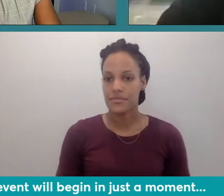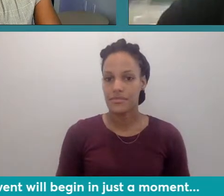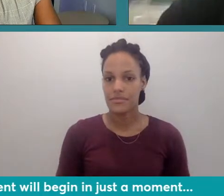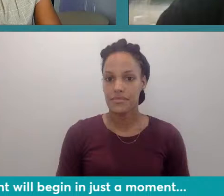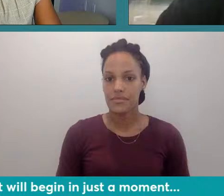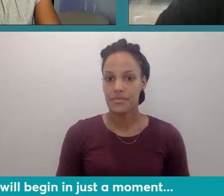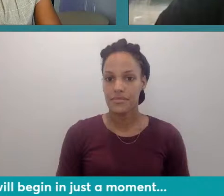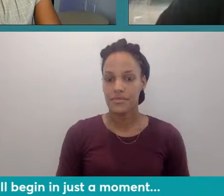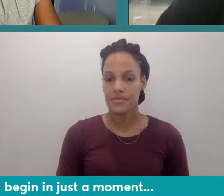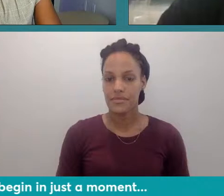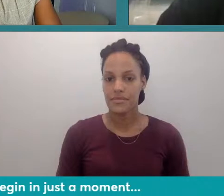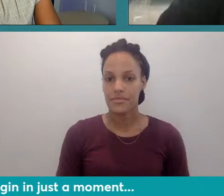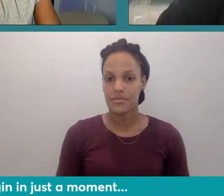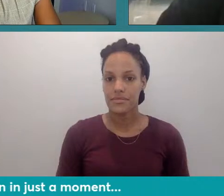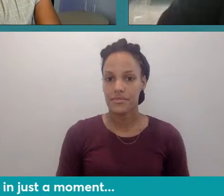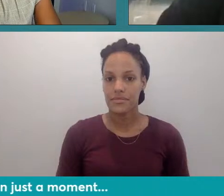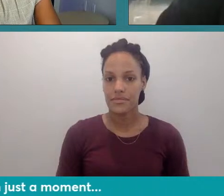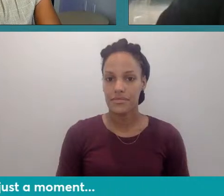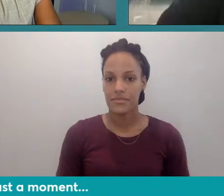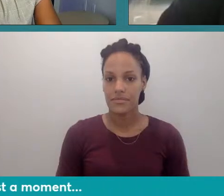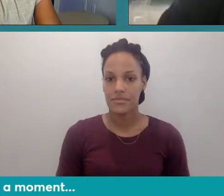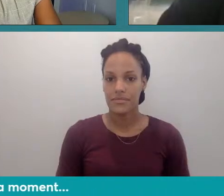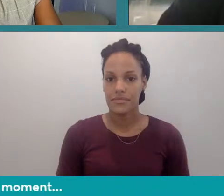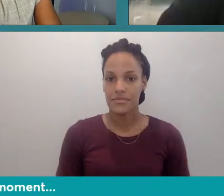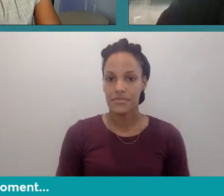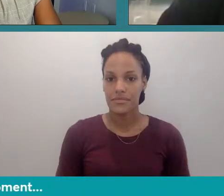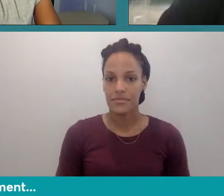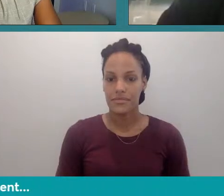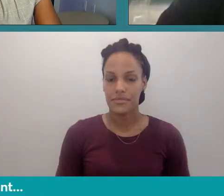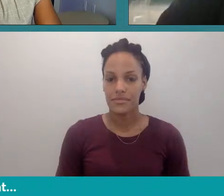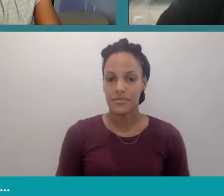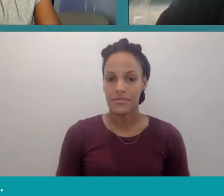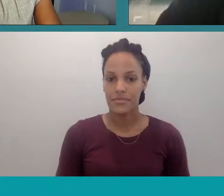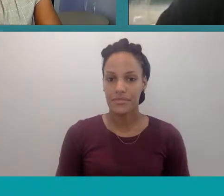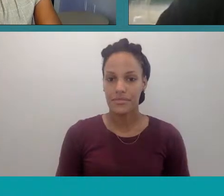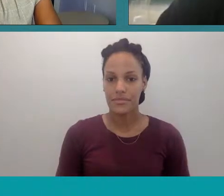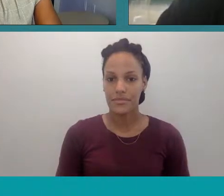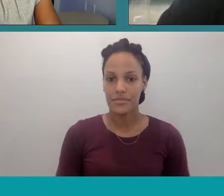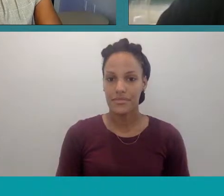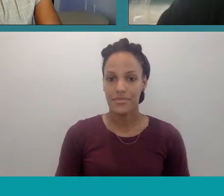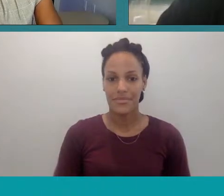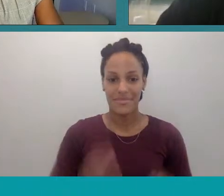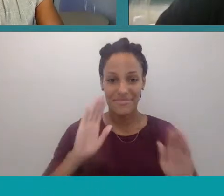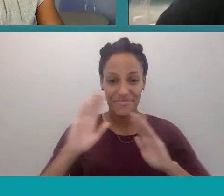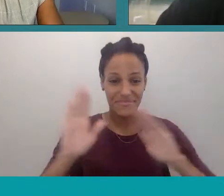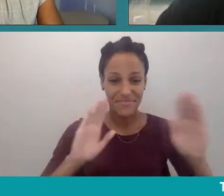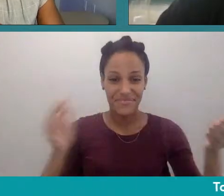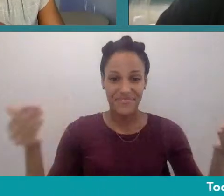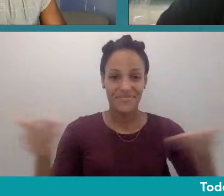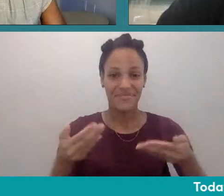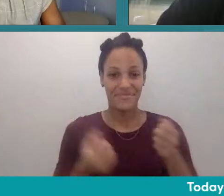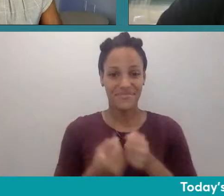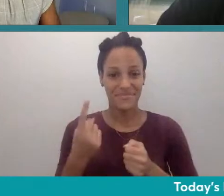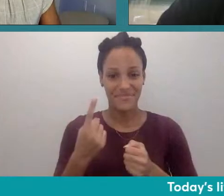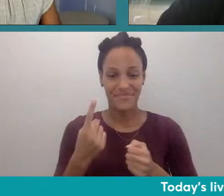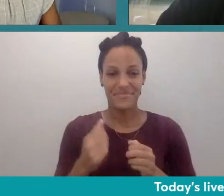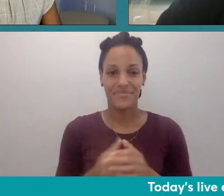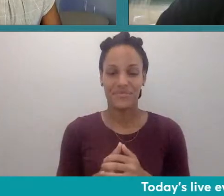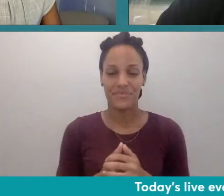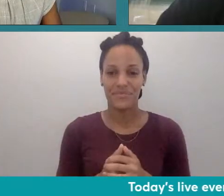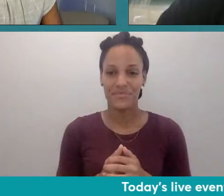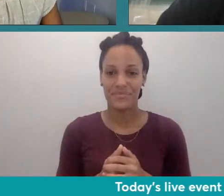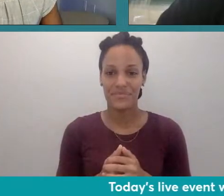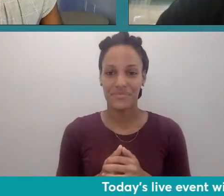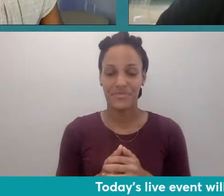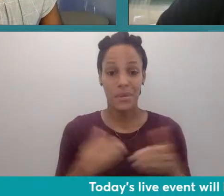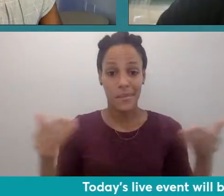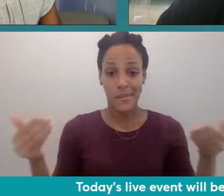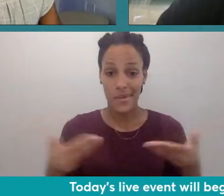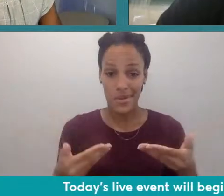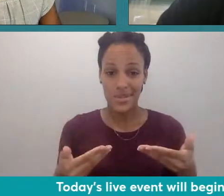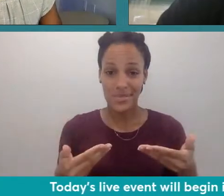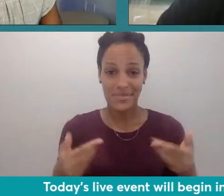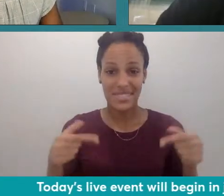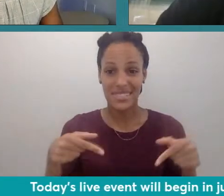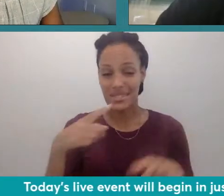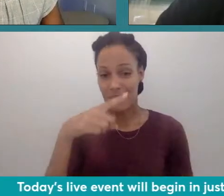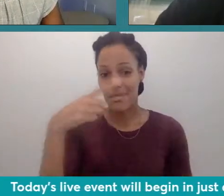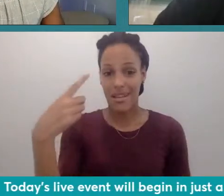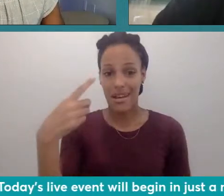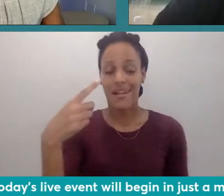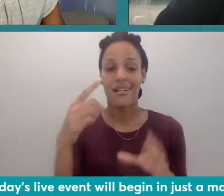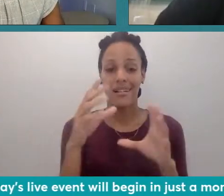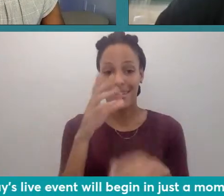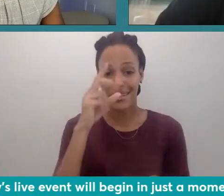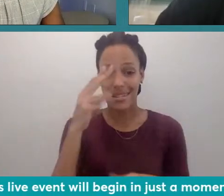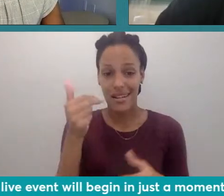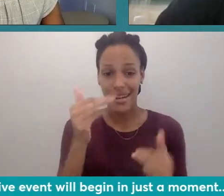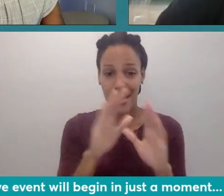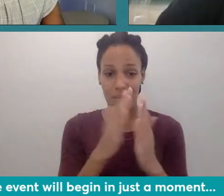Hello, welcome everyone, welcome to Black Comics: The Politics of Race & Representation